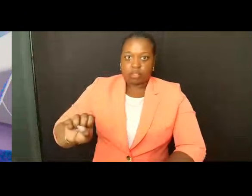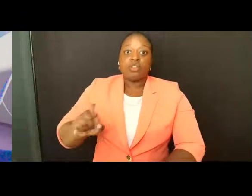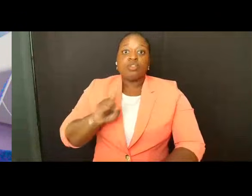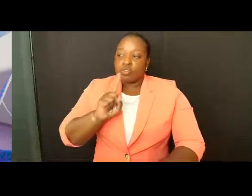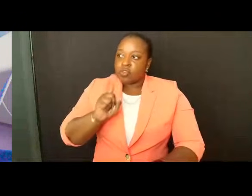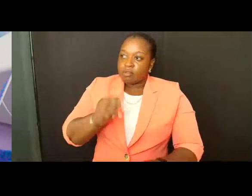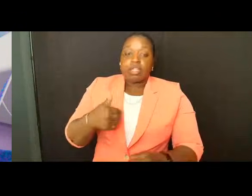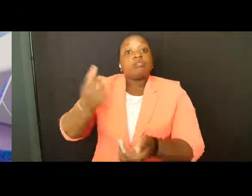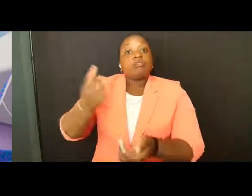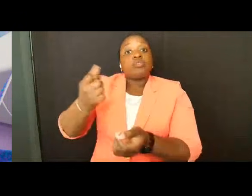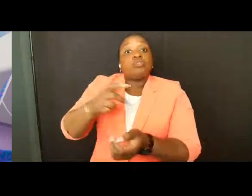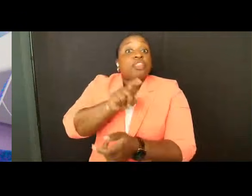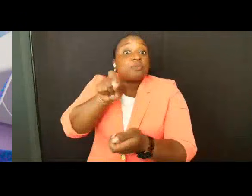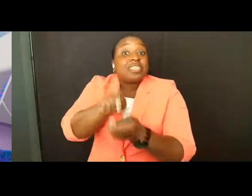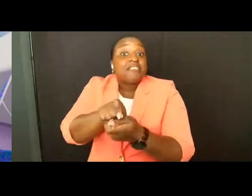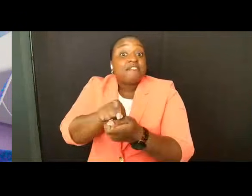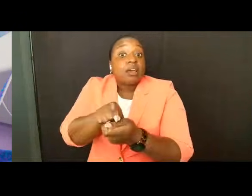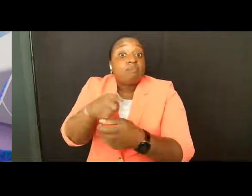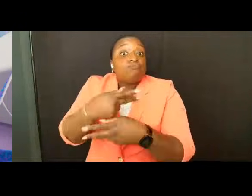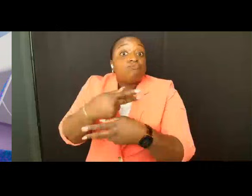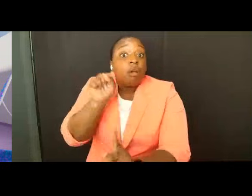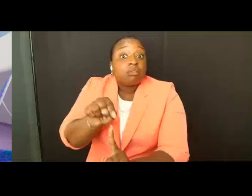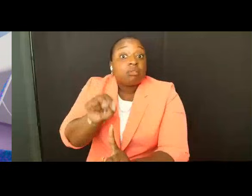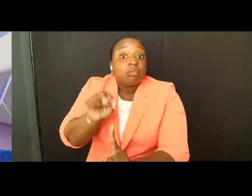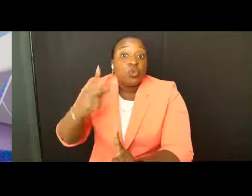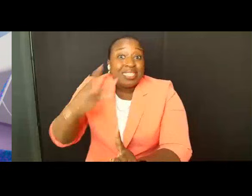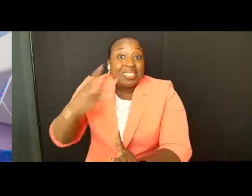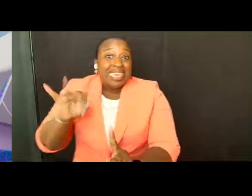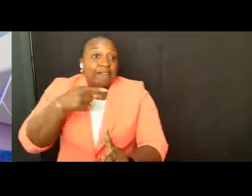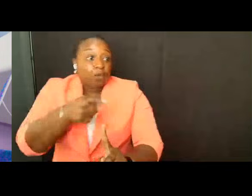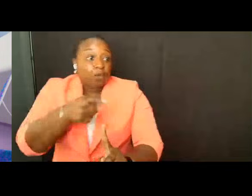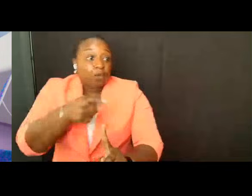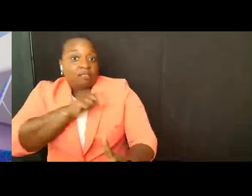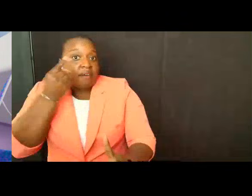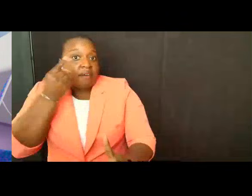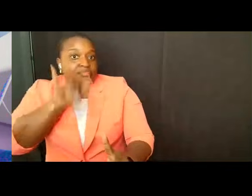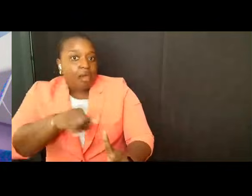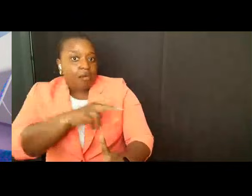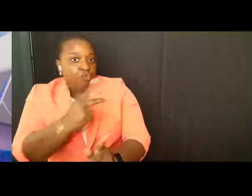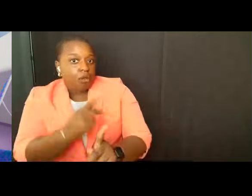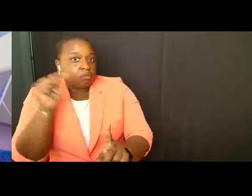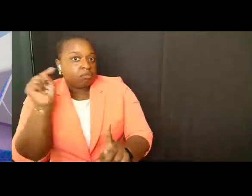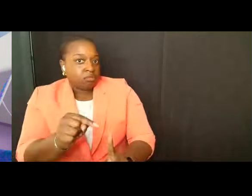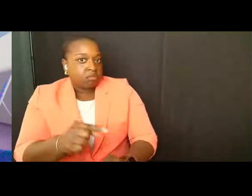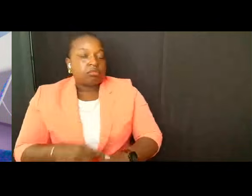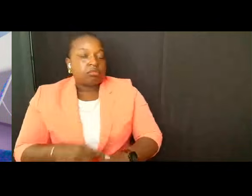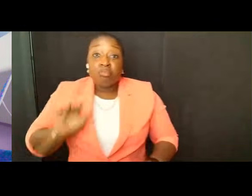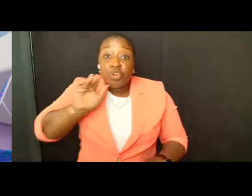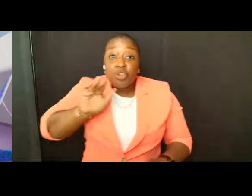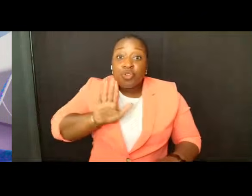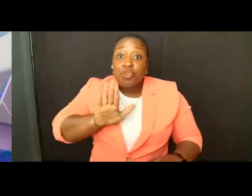and you can go there. So, chances are your doctor is not going to know this unless they are,